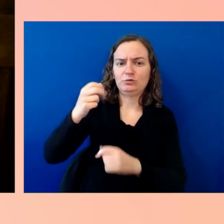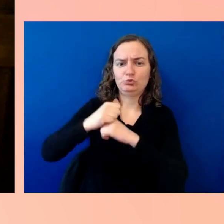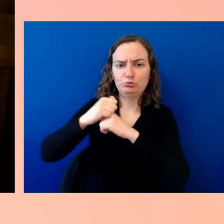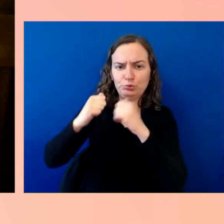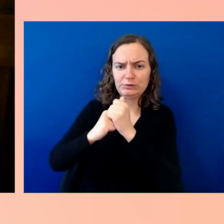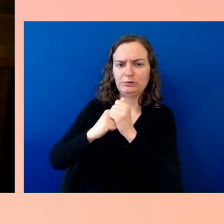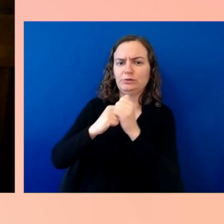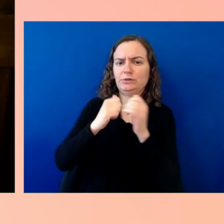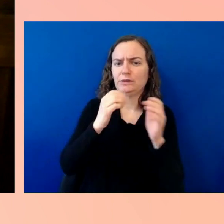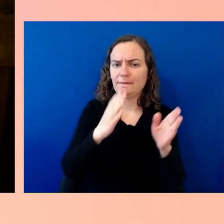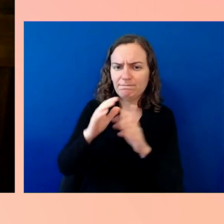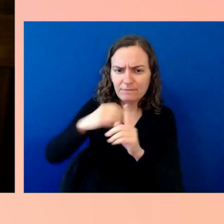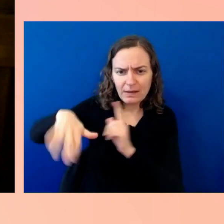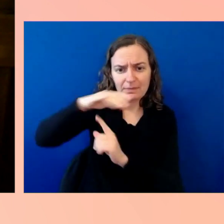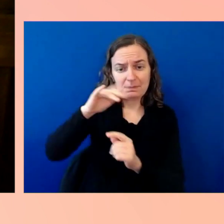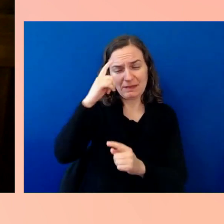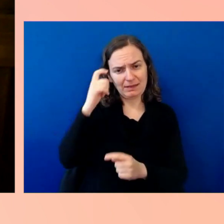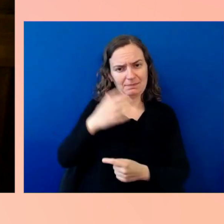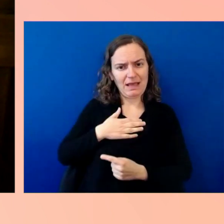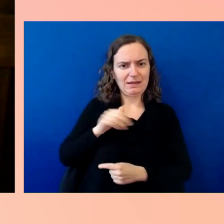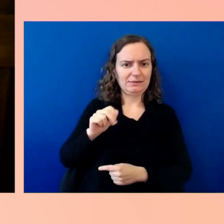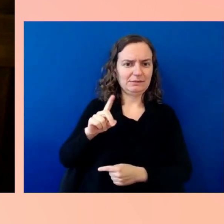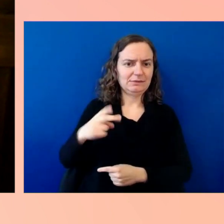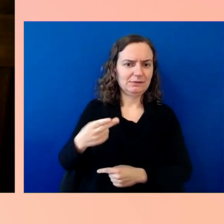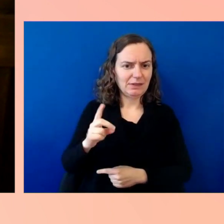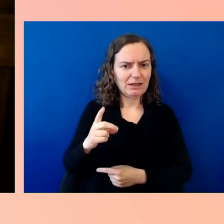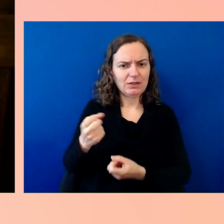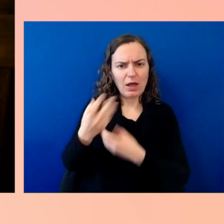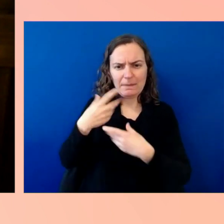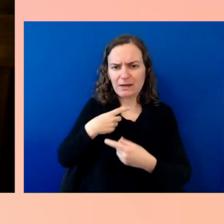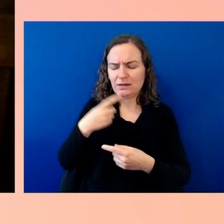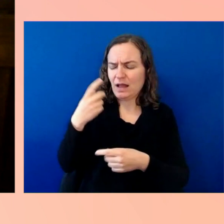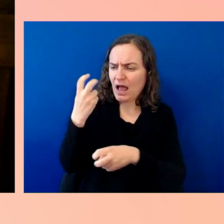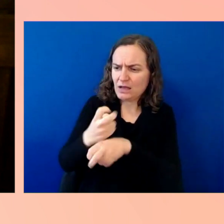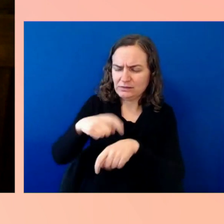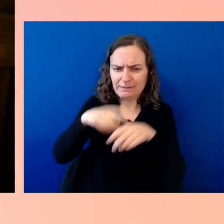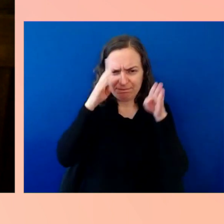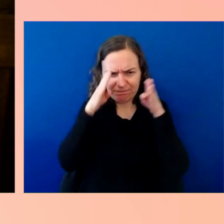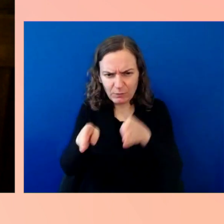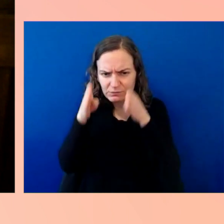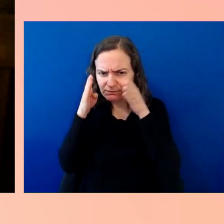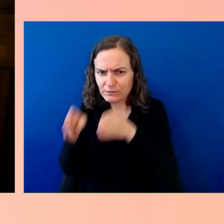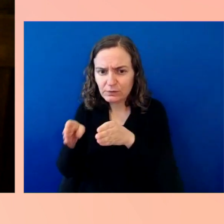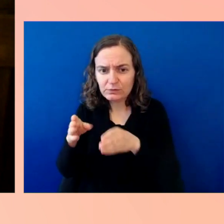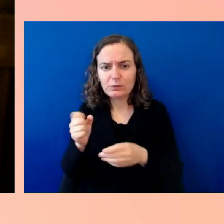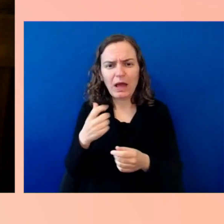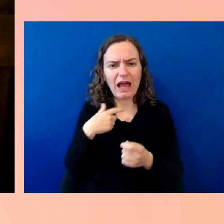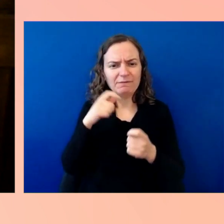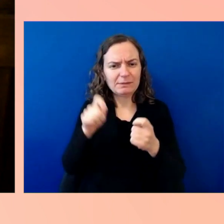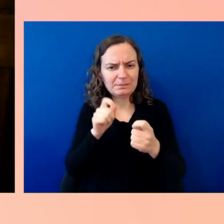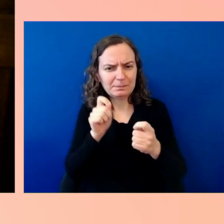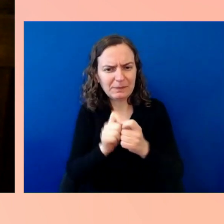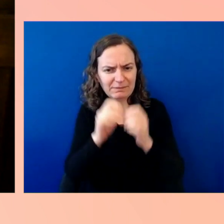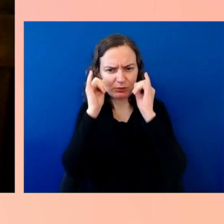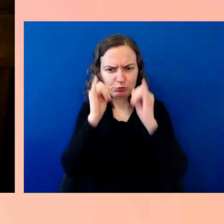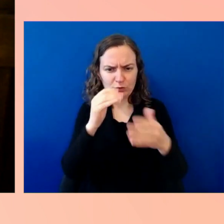having certain structures in place help me reach a focus zone and stay in the flow will coding. I work across three monitors